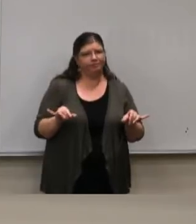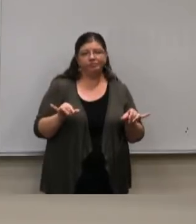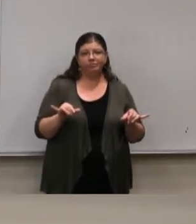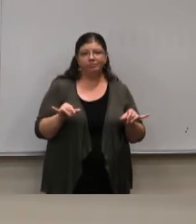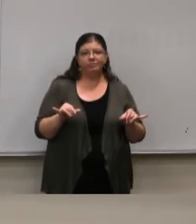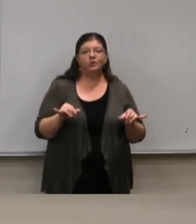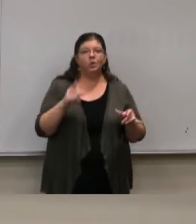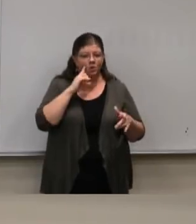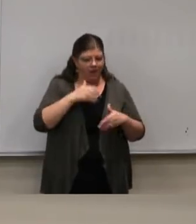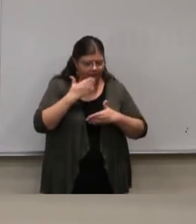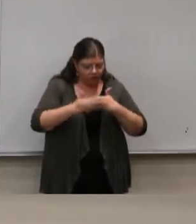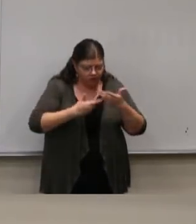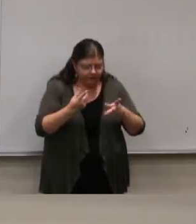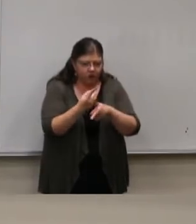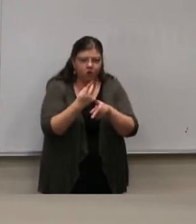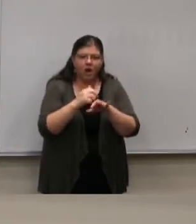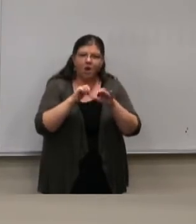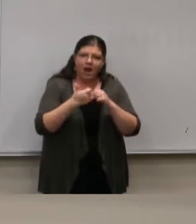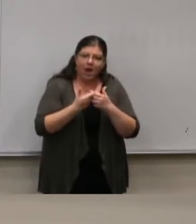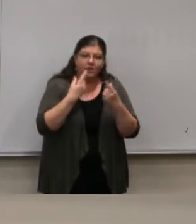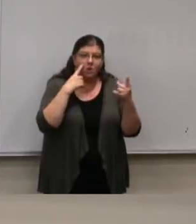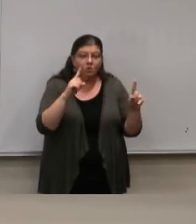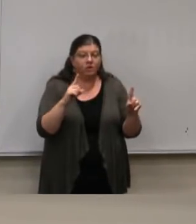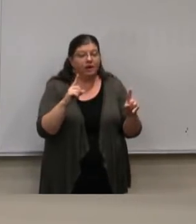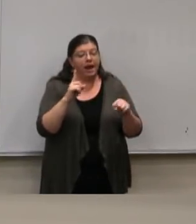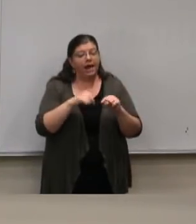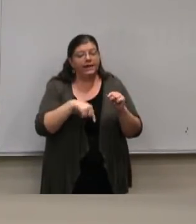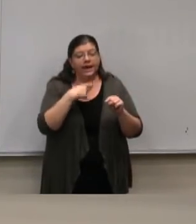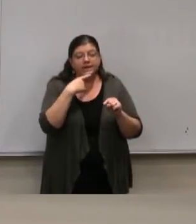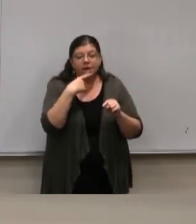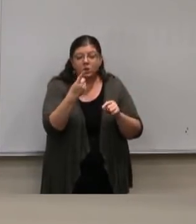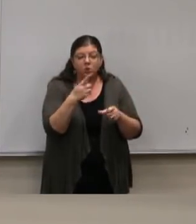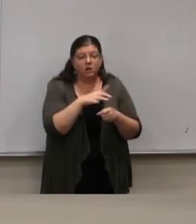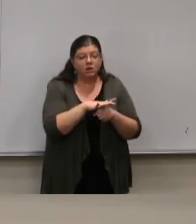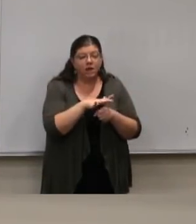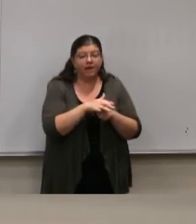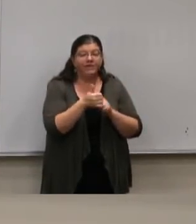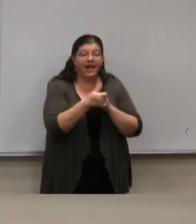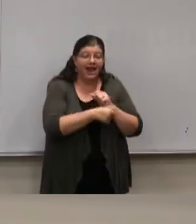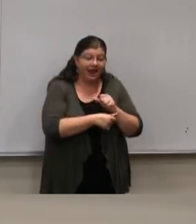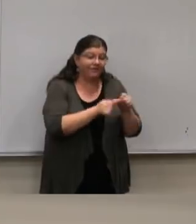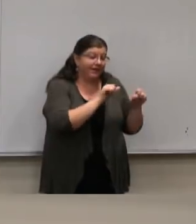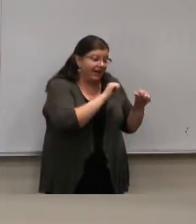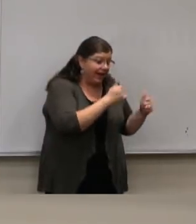through how that works and like I said, I can't say this enough, every area is going to be a little bit different.